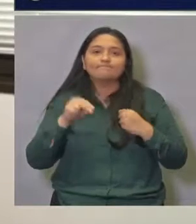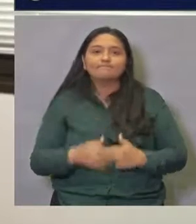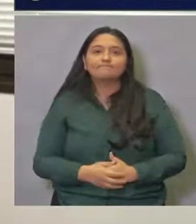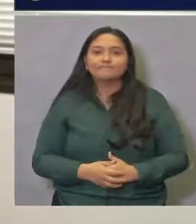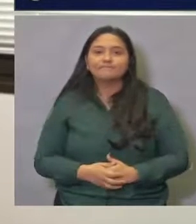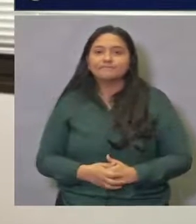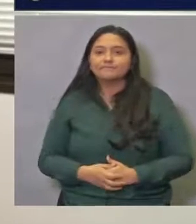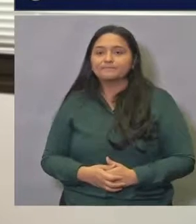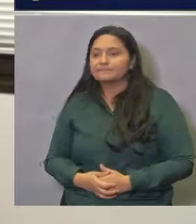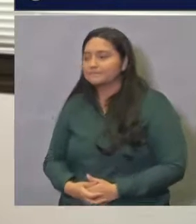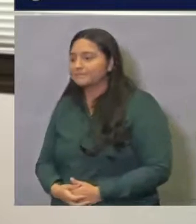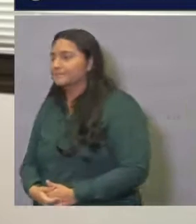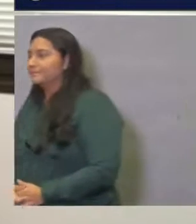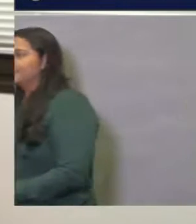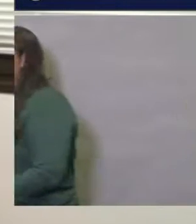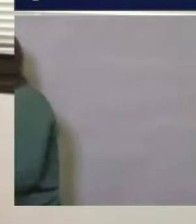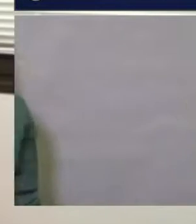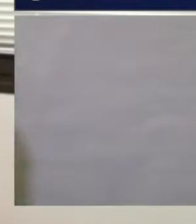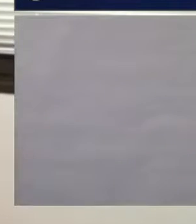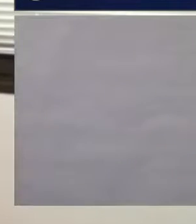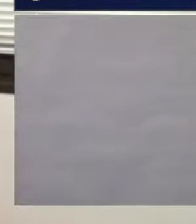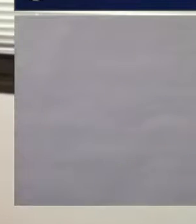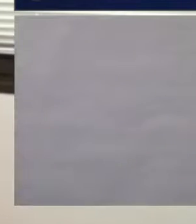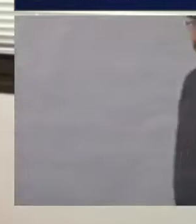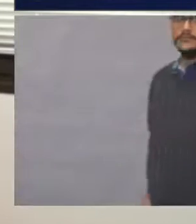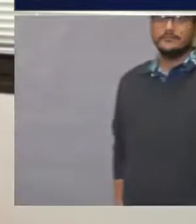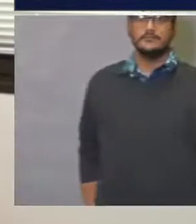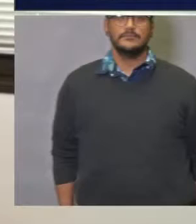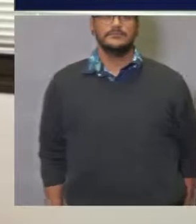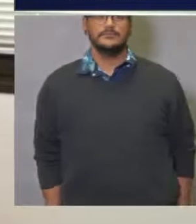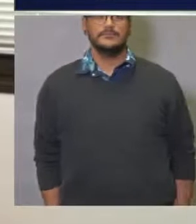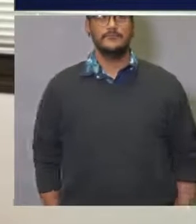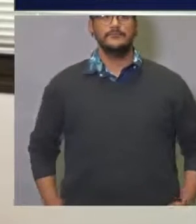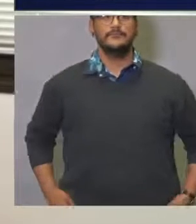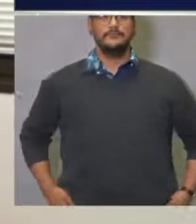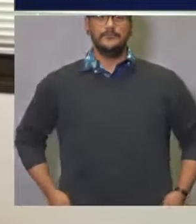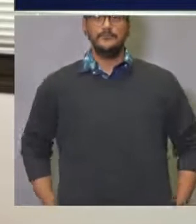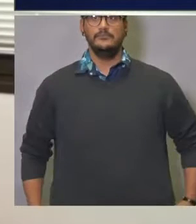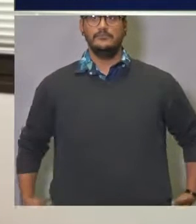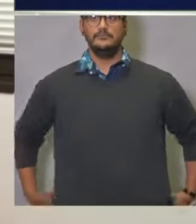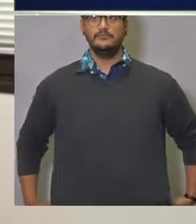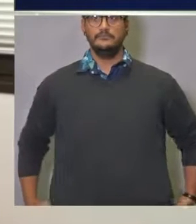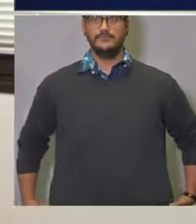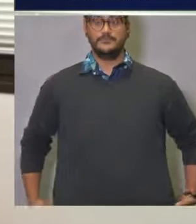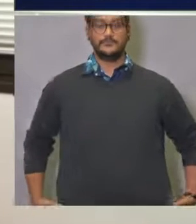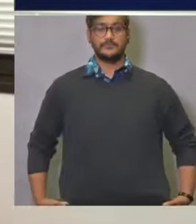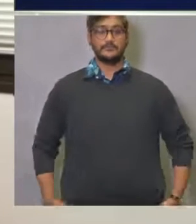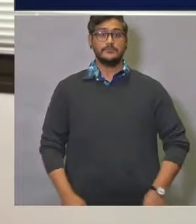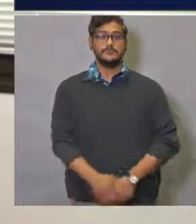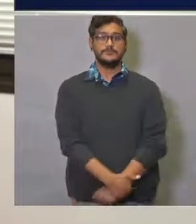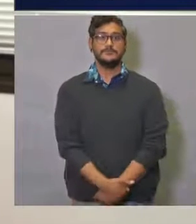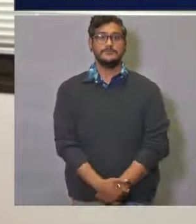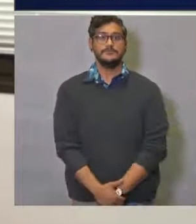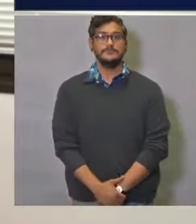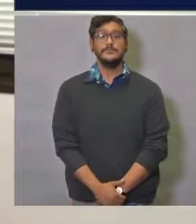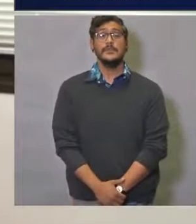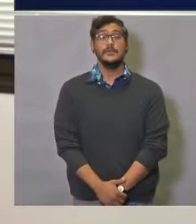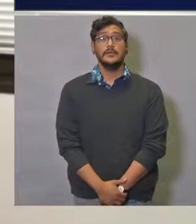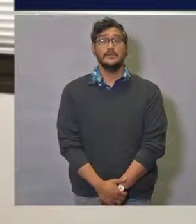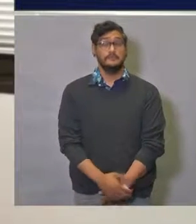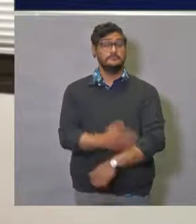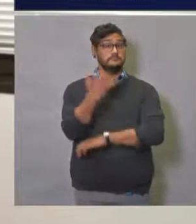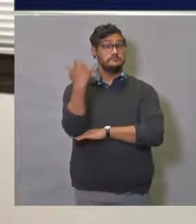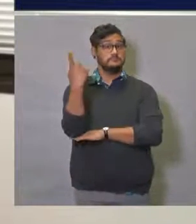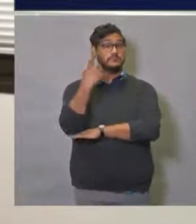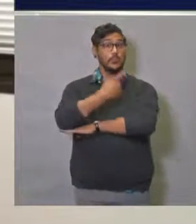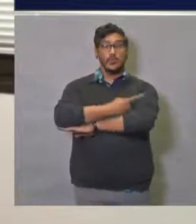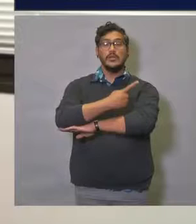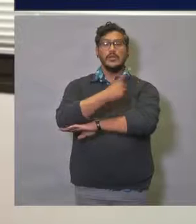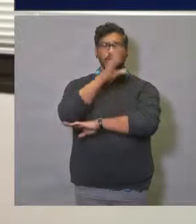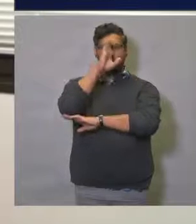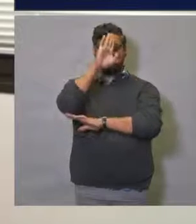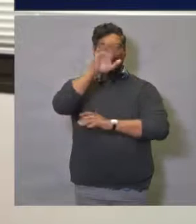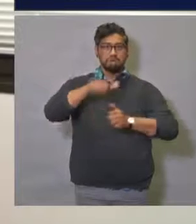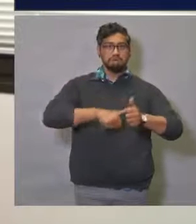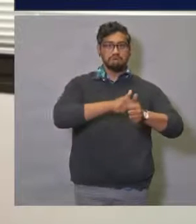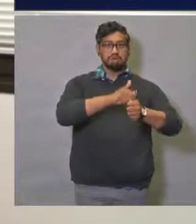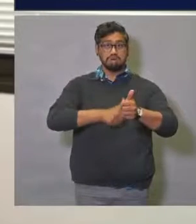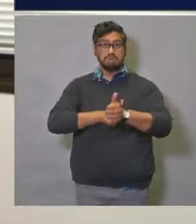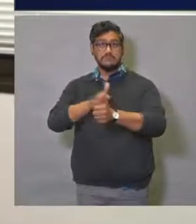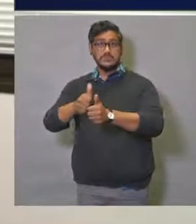NUESTRA FUERZA Y EN EL CONDADO